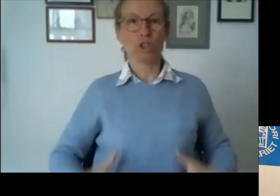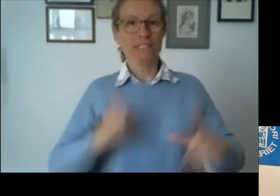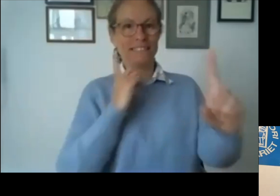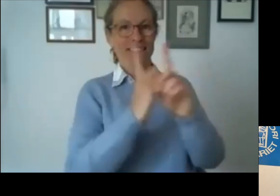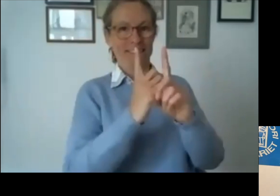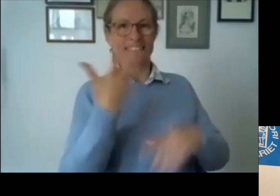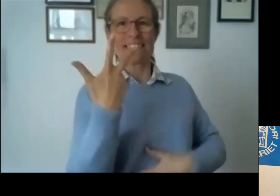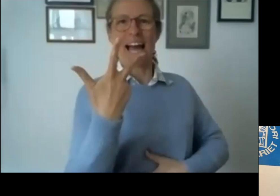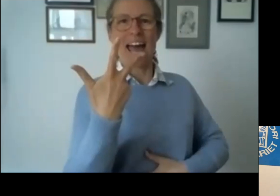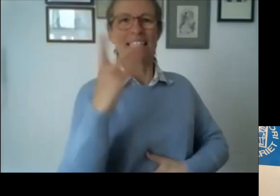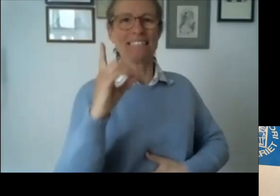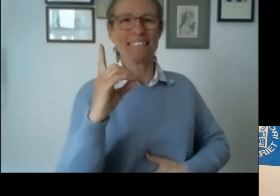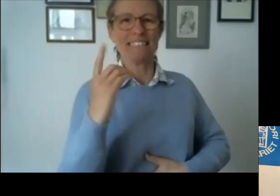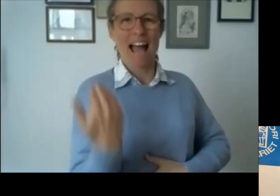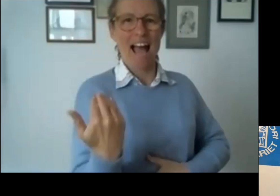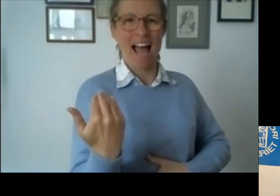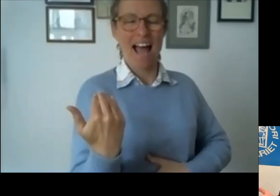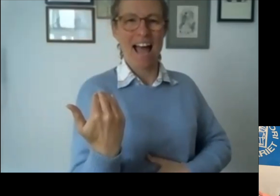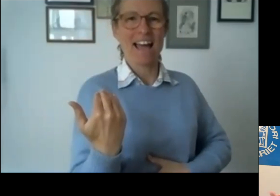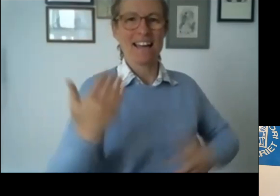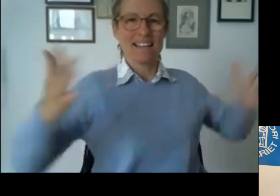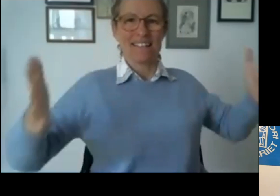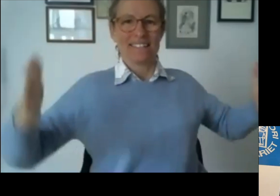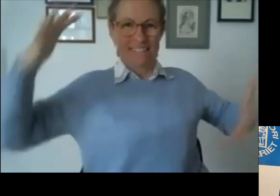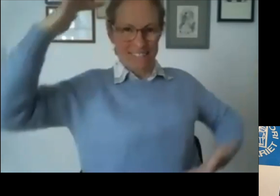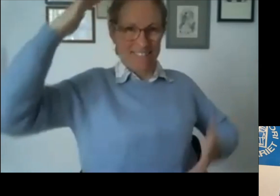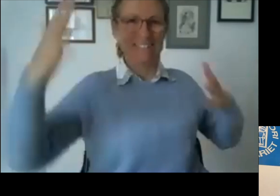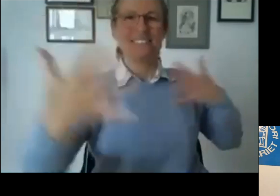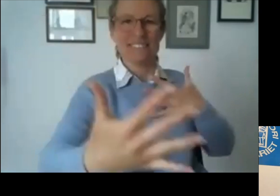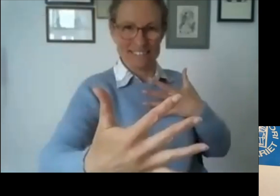because when you are physically together of course everything is in 3D,